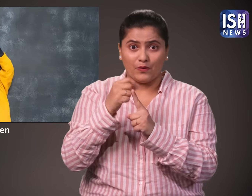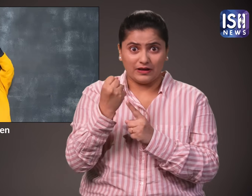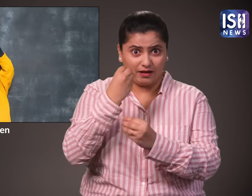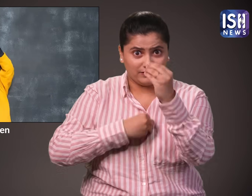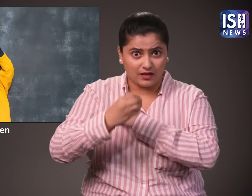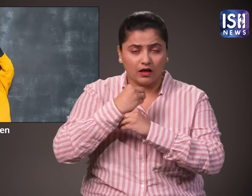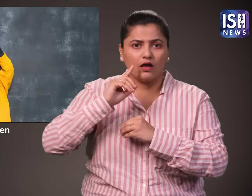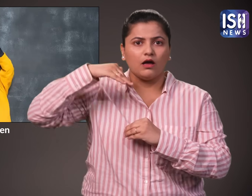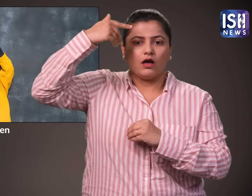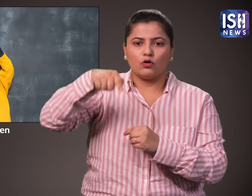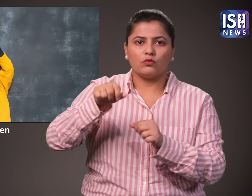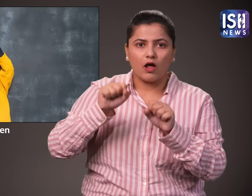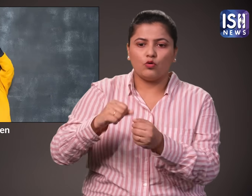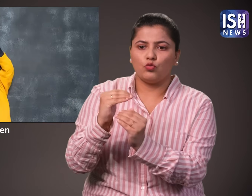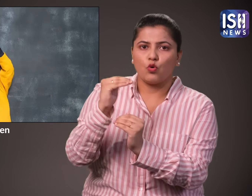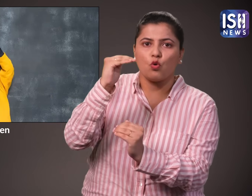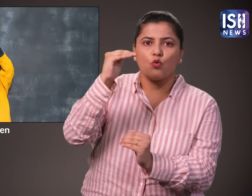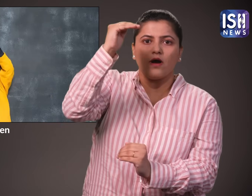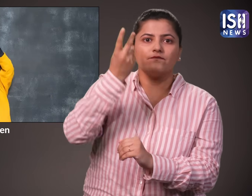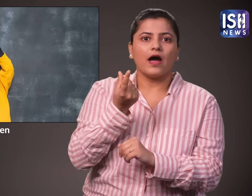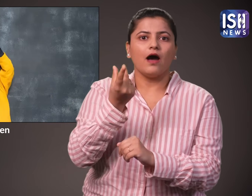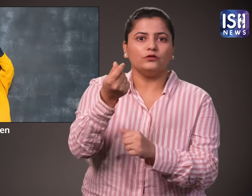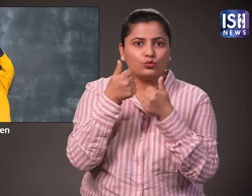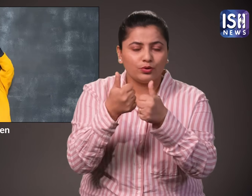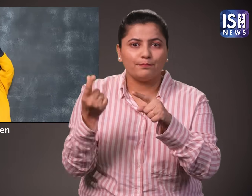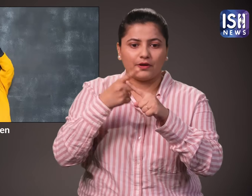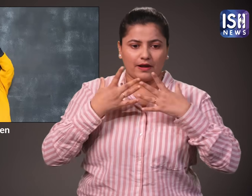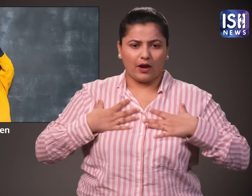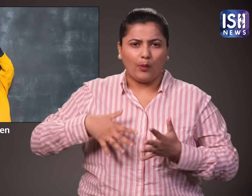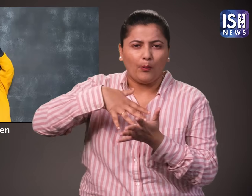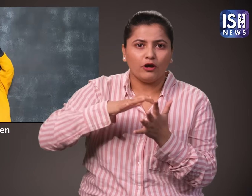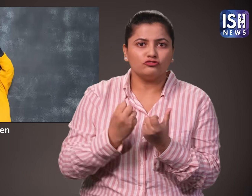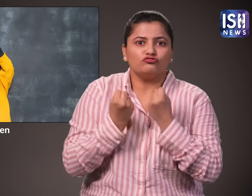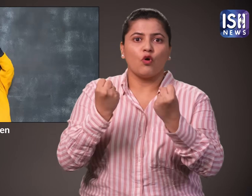Adequate protein intake supports children's growth and strengthens their bodies.